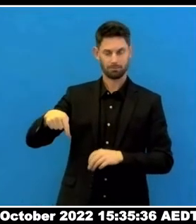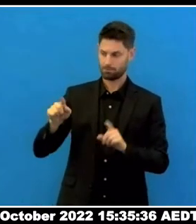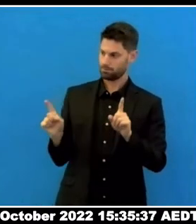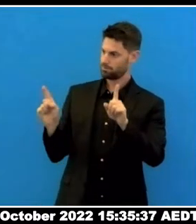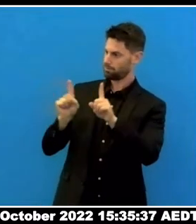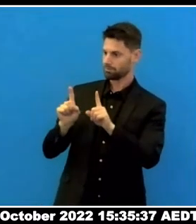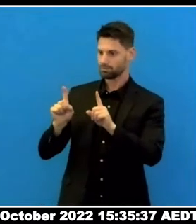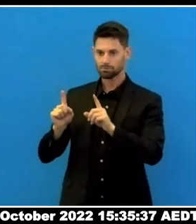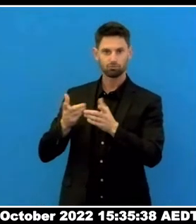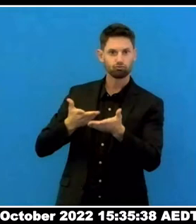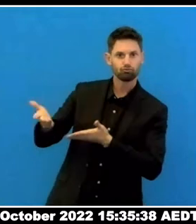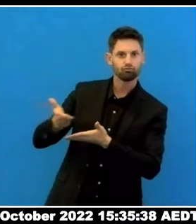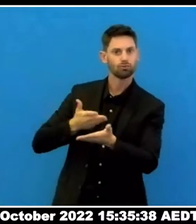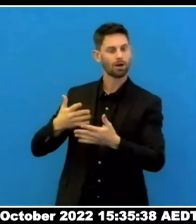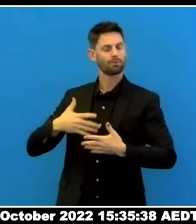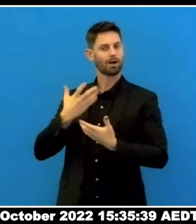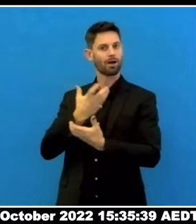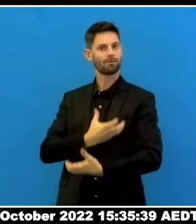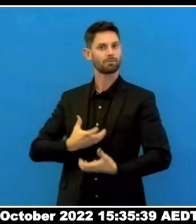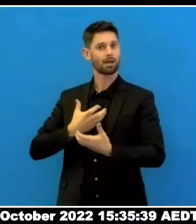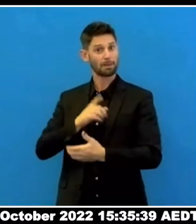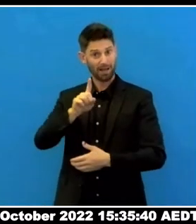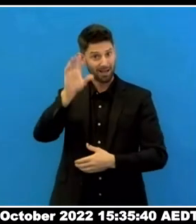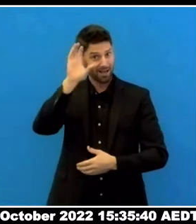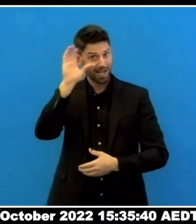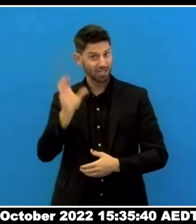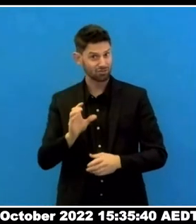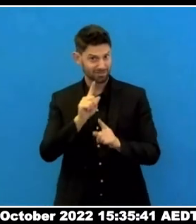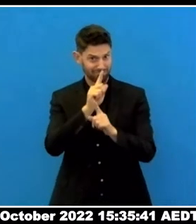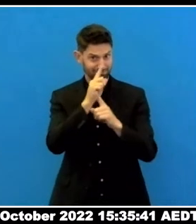We sometimes the community ask us to do the interpreting for them.